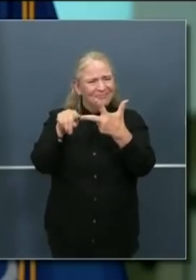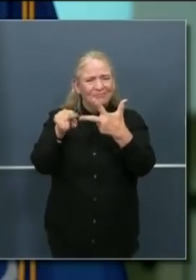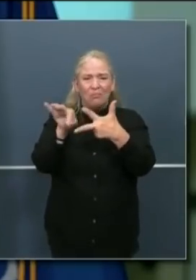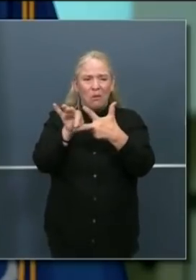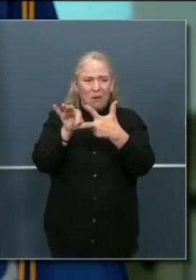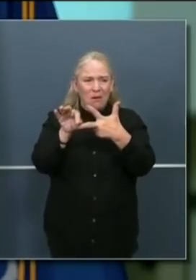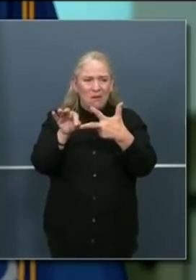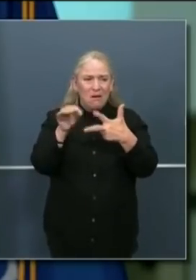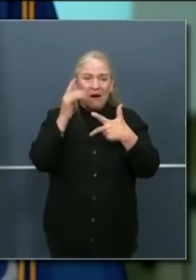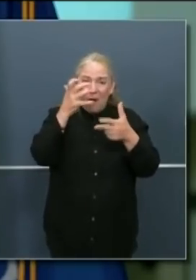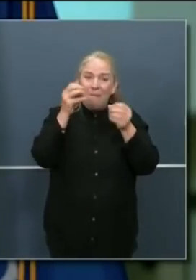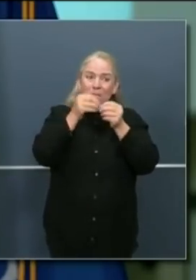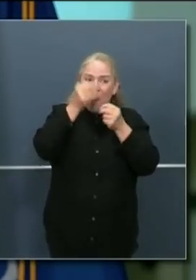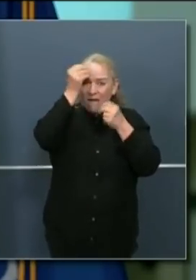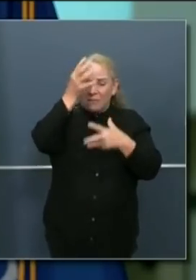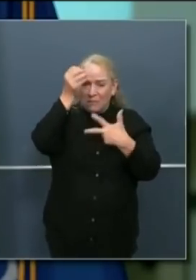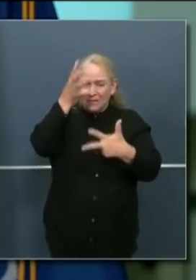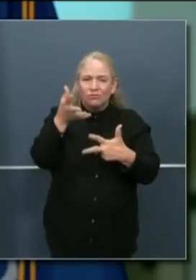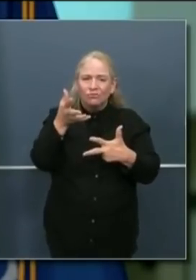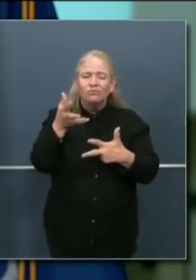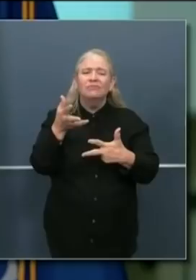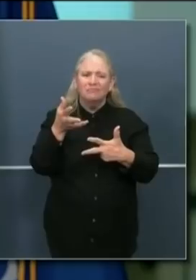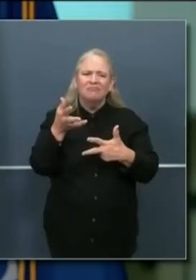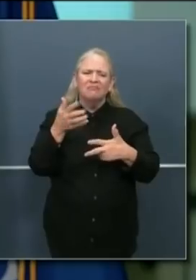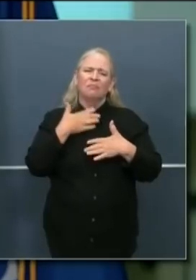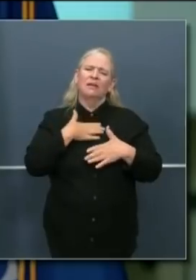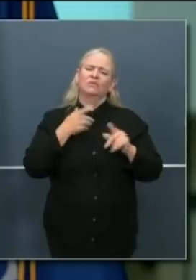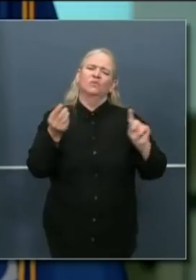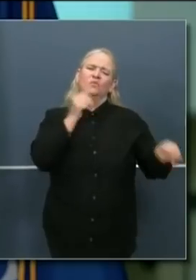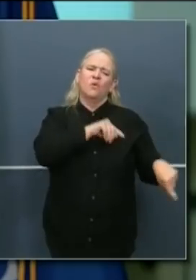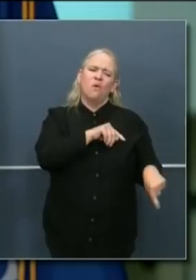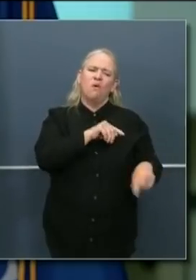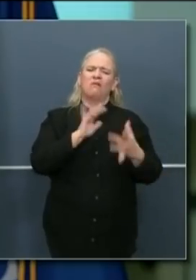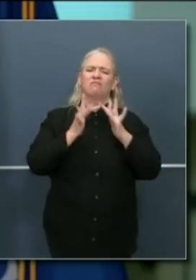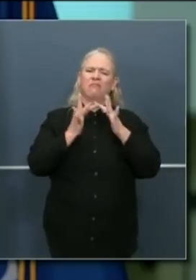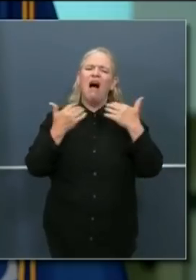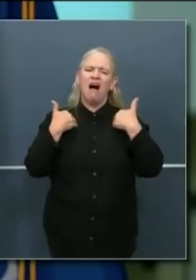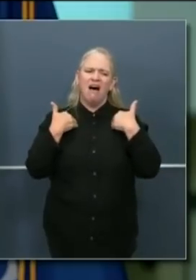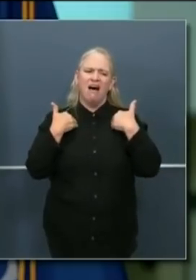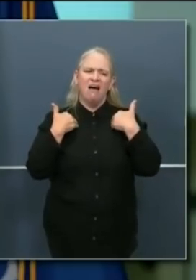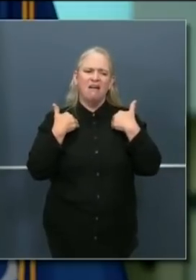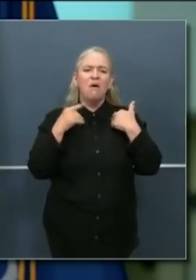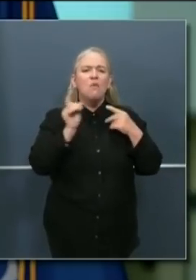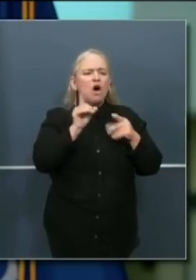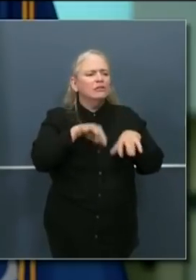COVERING, PHYSICALLY DISTANCE, WASH YOUR HANDS AND AS ALWAYS, FOR MORE INFORMATION ABOUT ALL